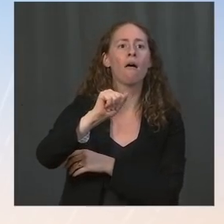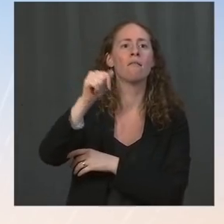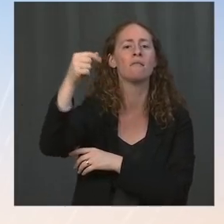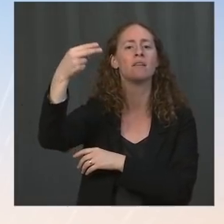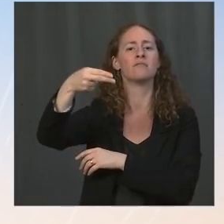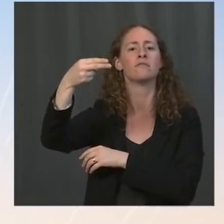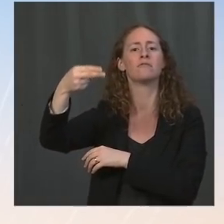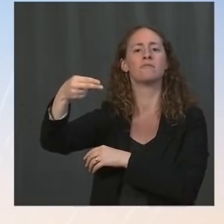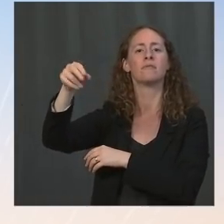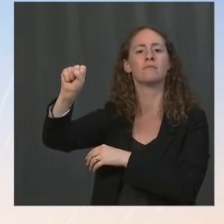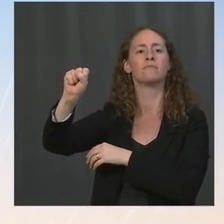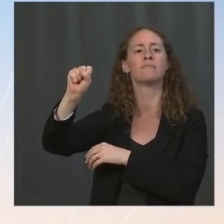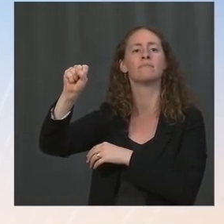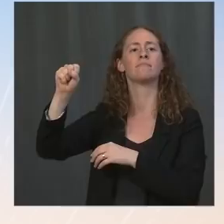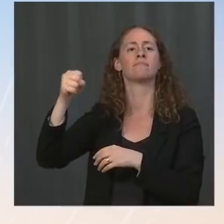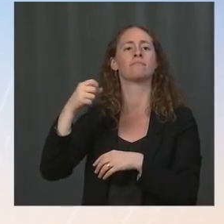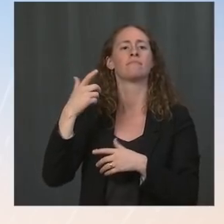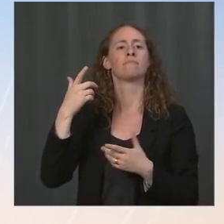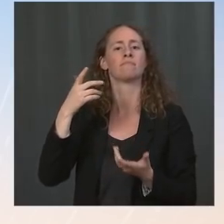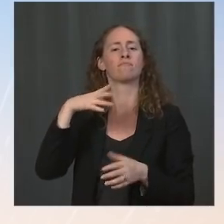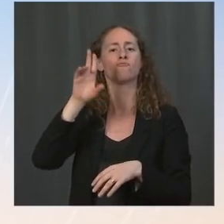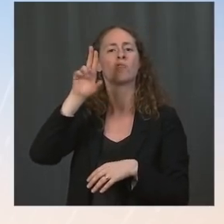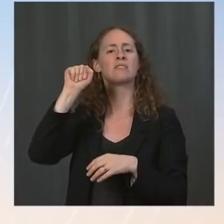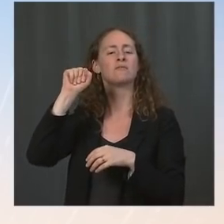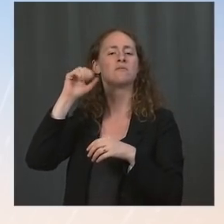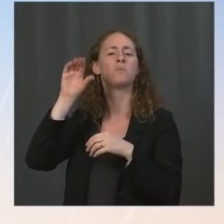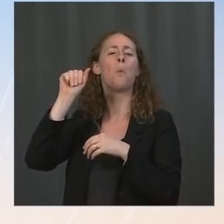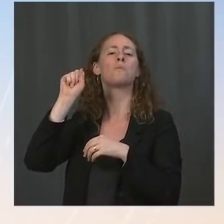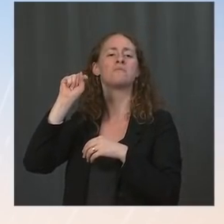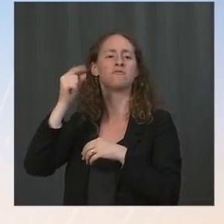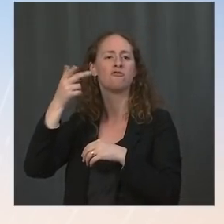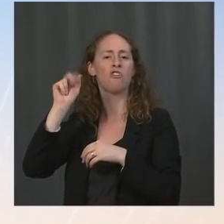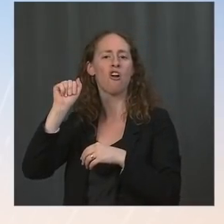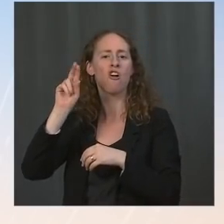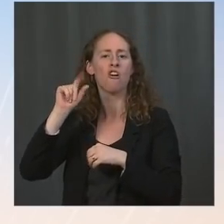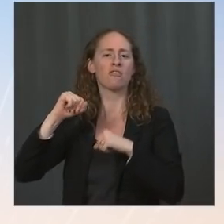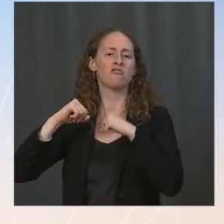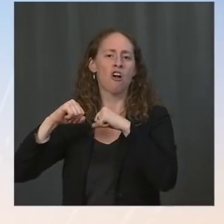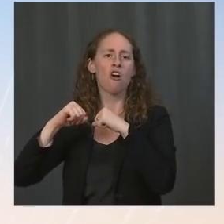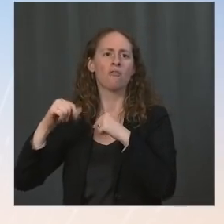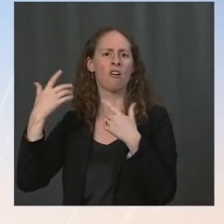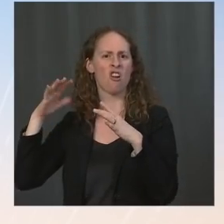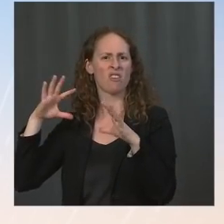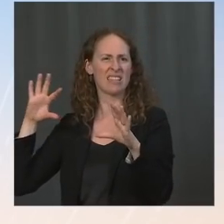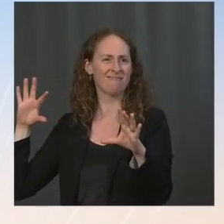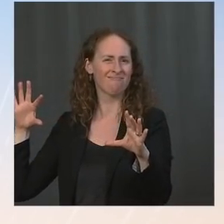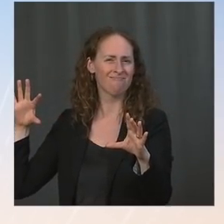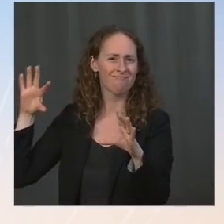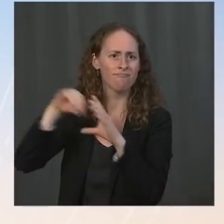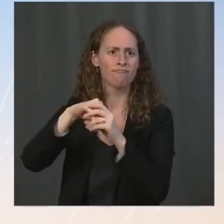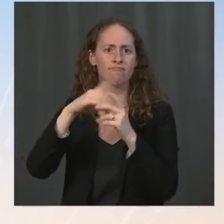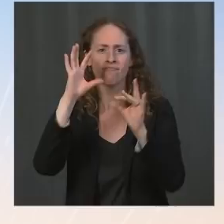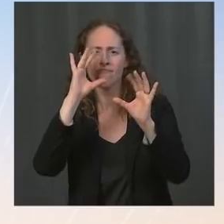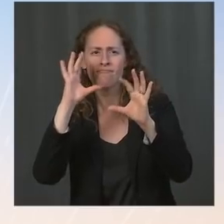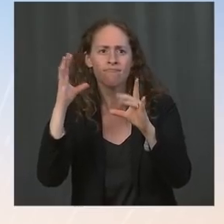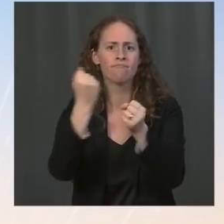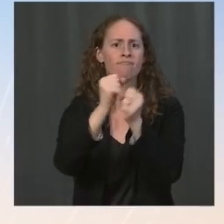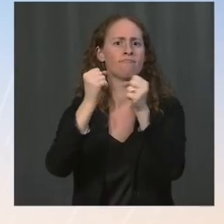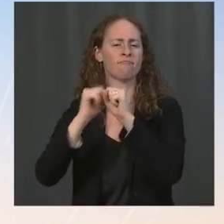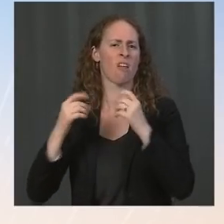to get out to communities to save lives, to recover, to get people to food, water, and assistance that they need. The Press: Thanks, Jen. >> Ms. Psaki: Go ahead. The Press: Thank you, Jen.